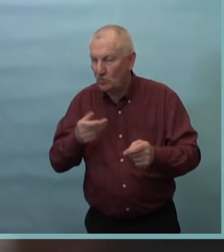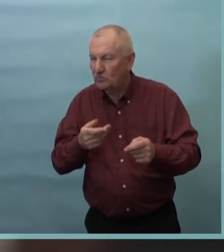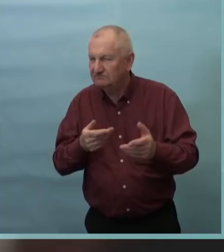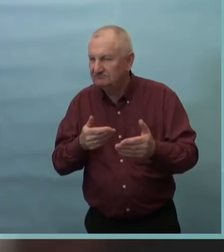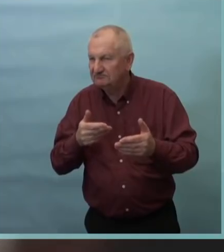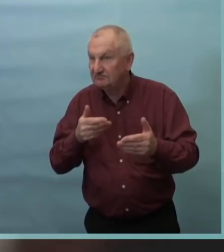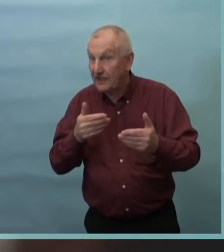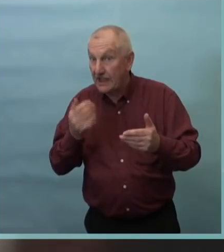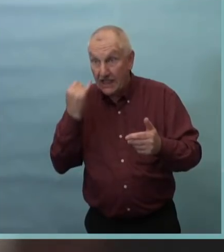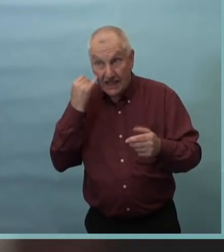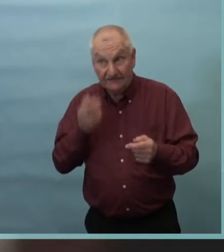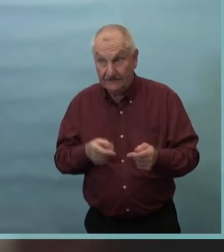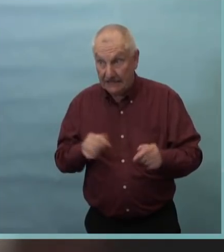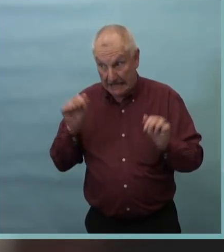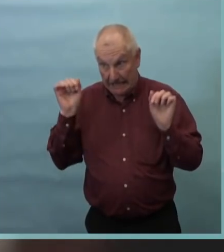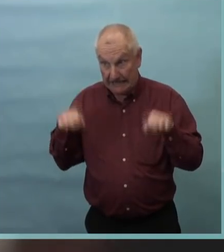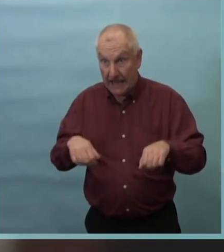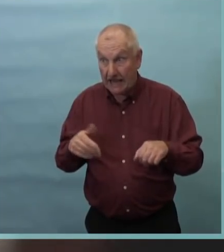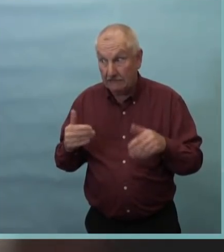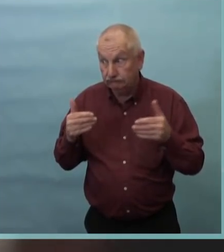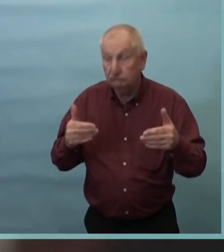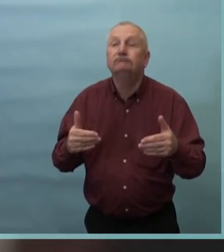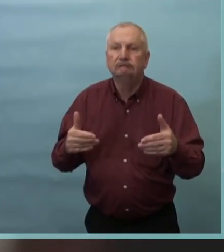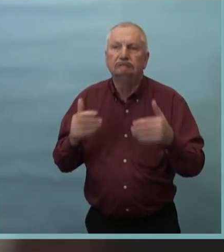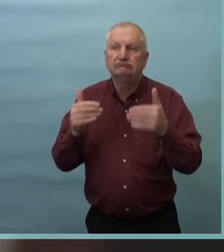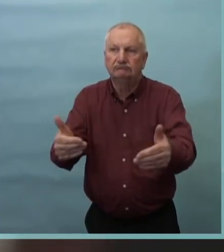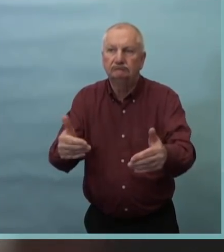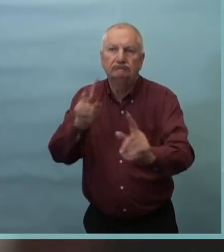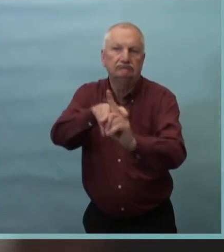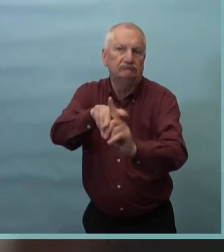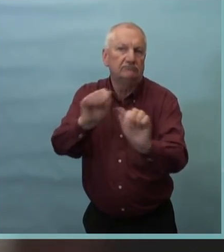right now so we don't really know because each individual we have over a